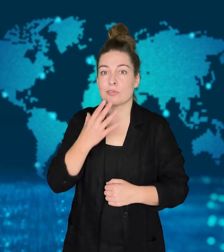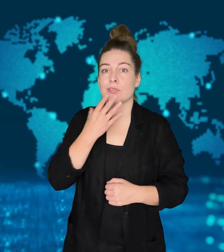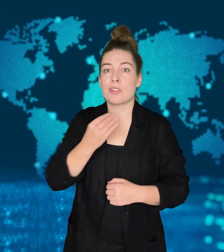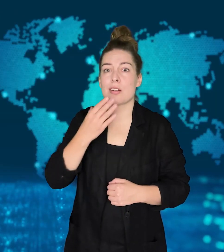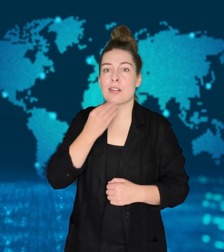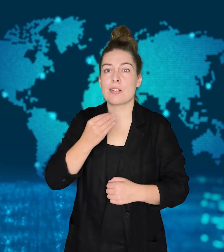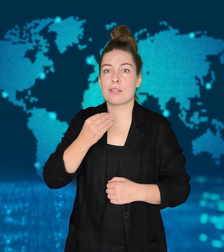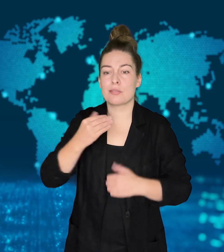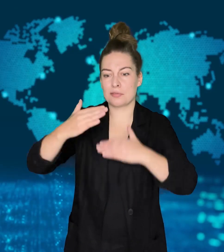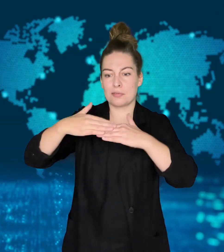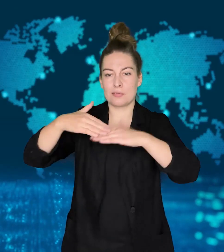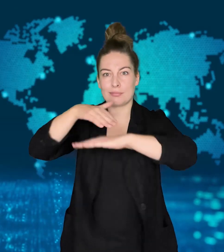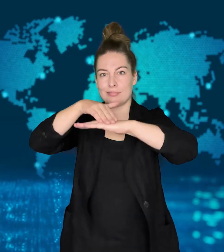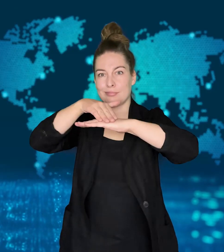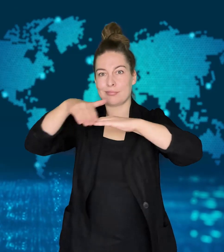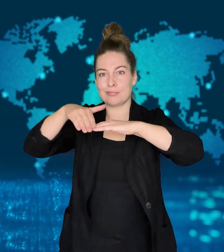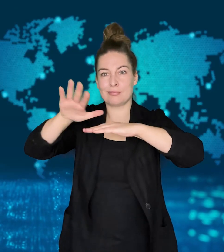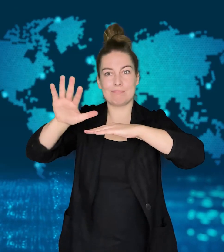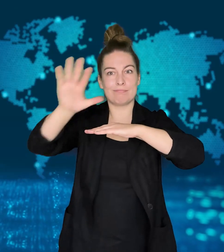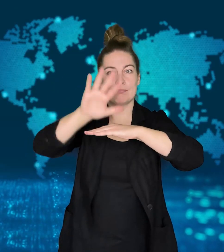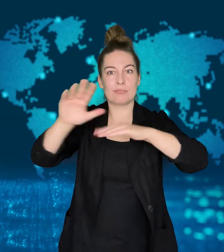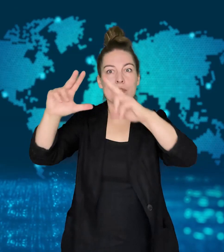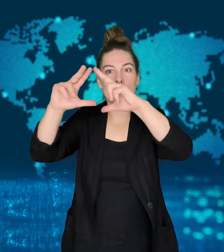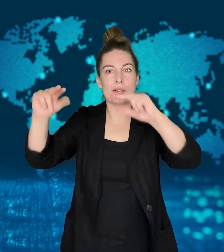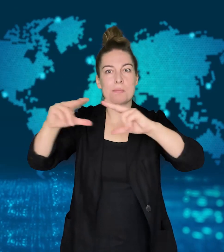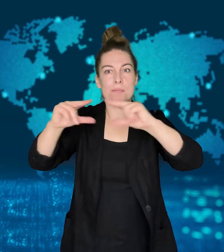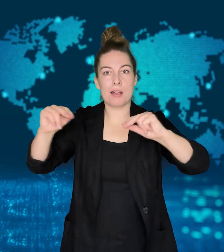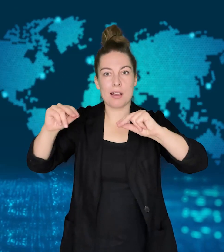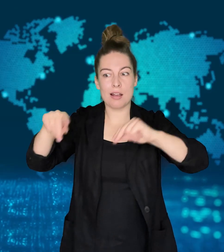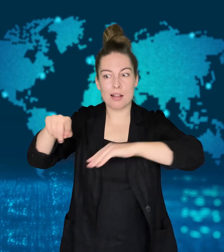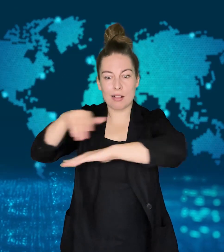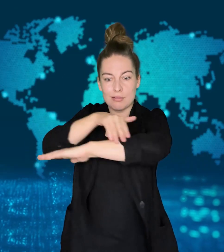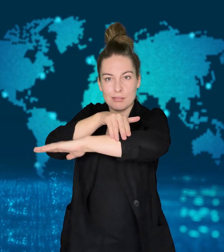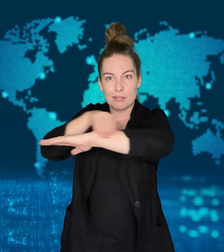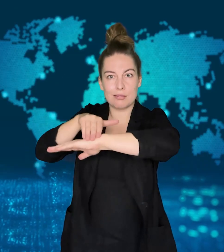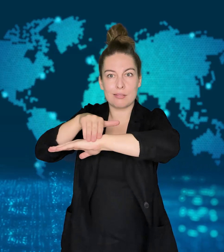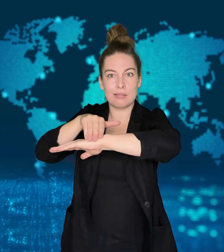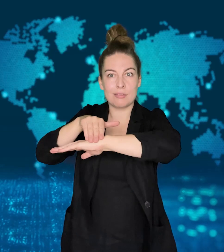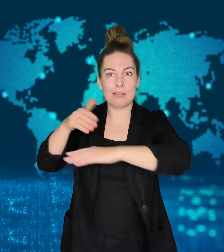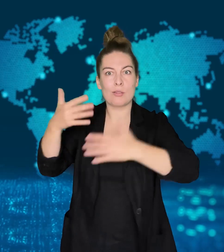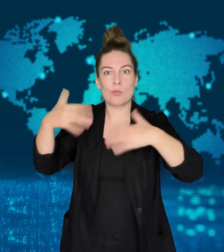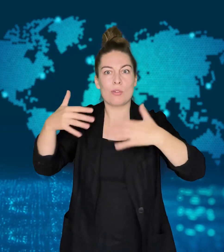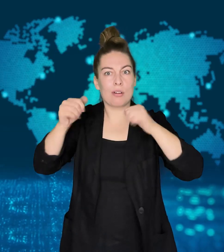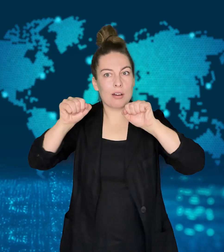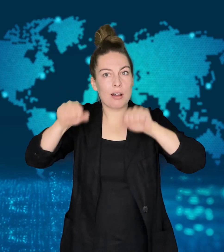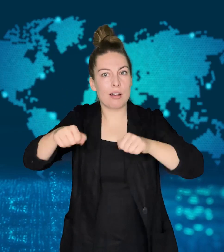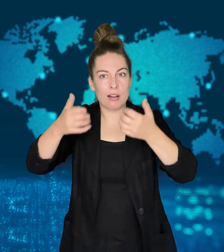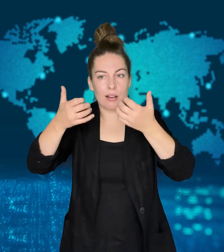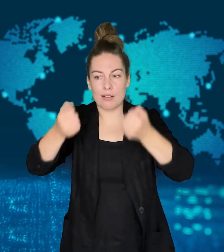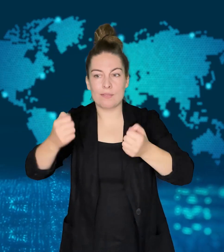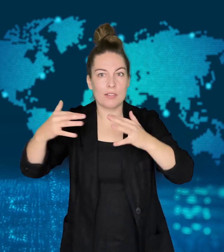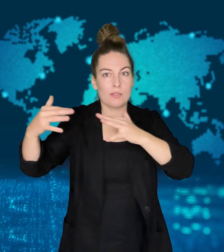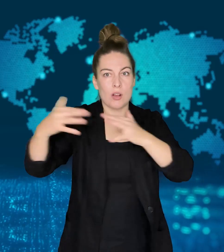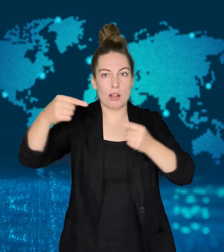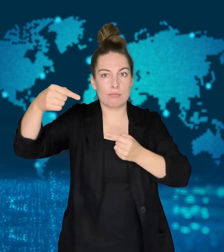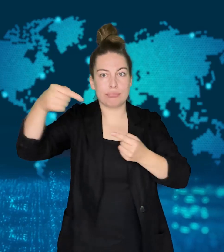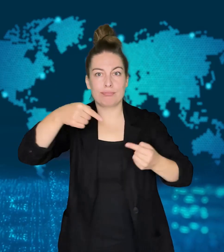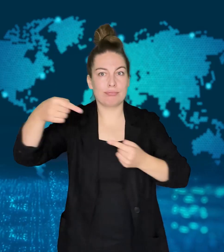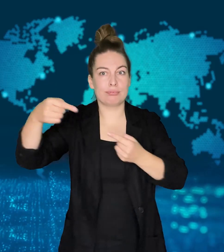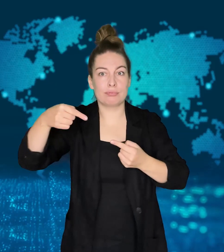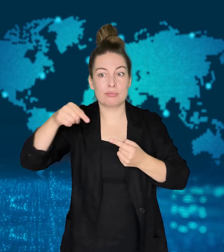[MONIKA]: Israelis and Lebanese people are both packing bags